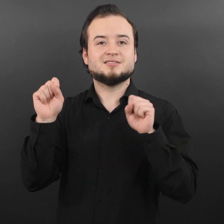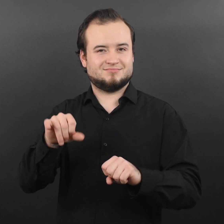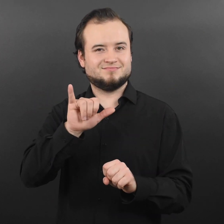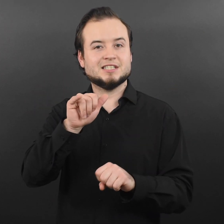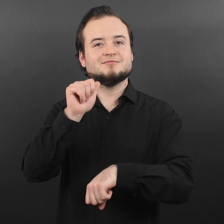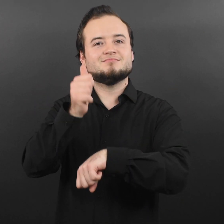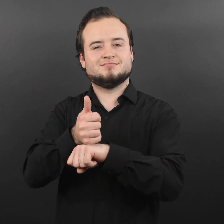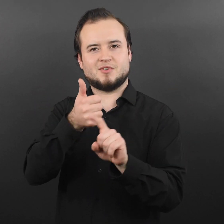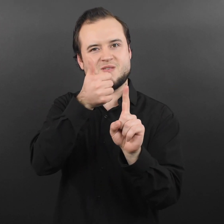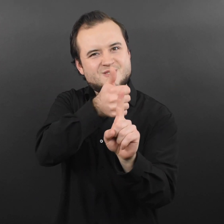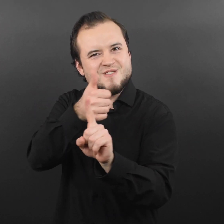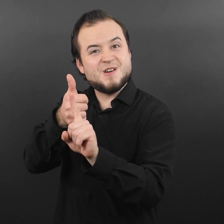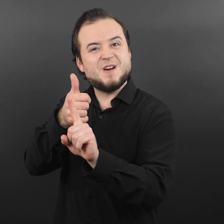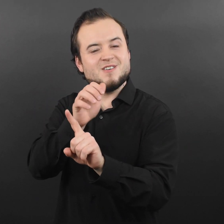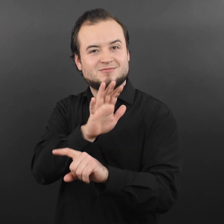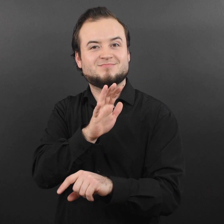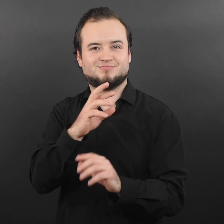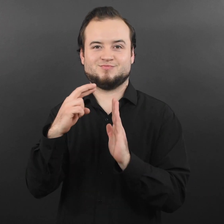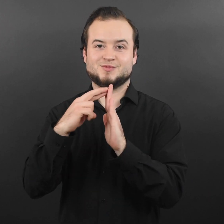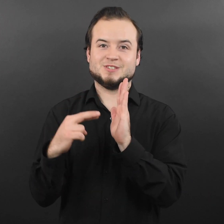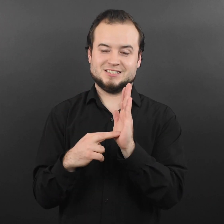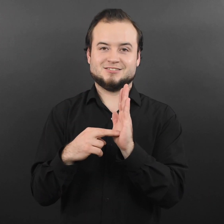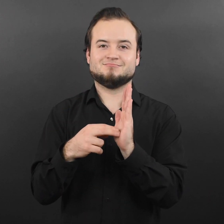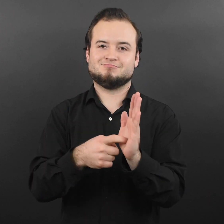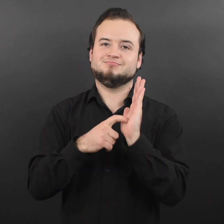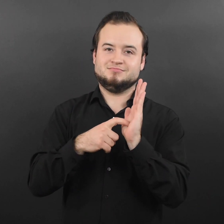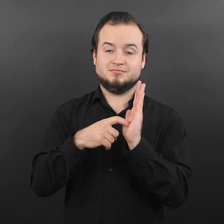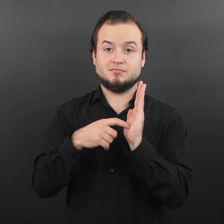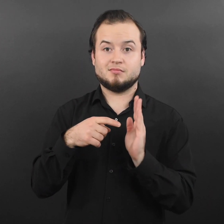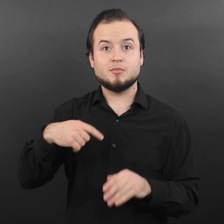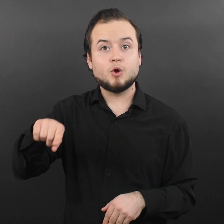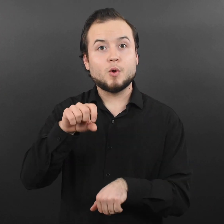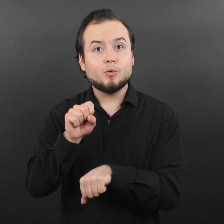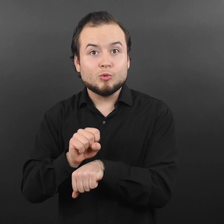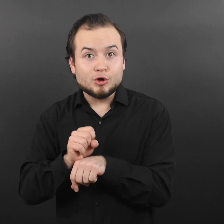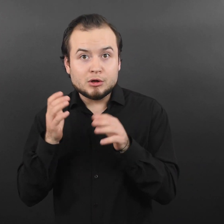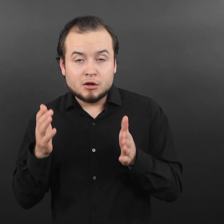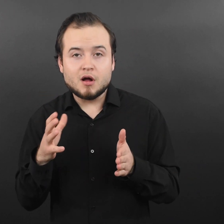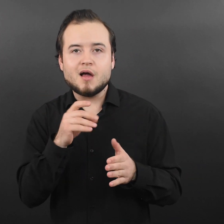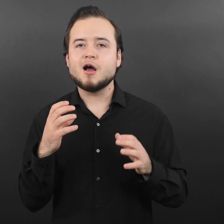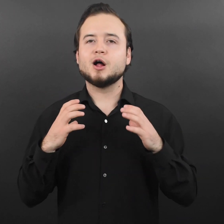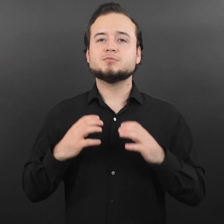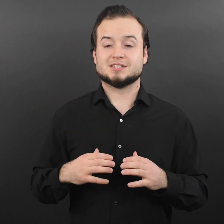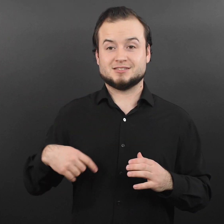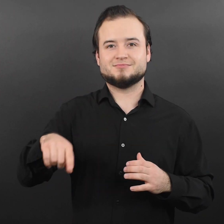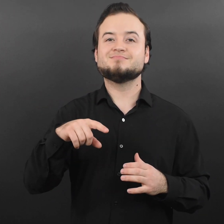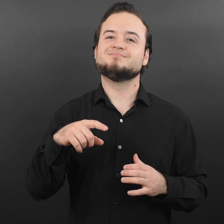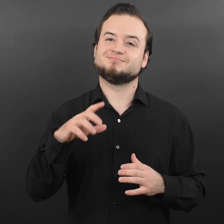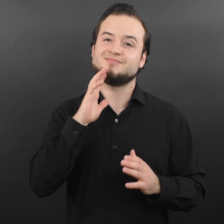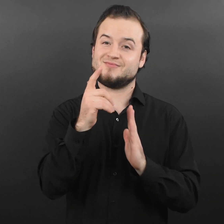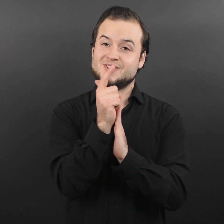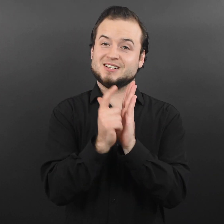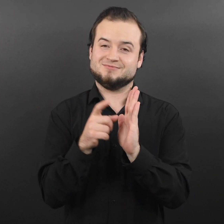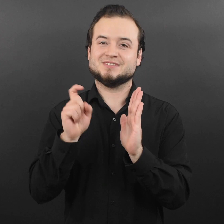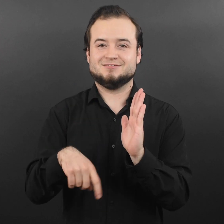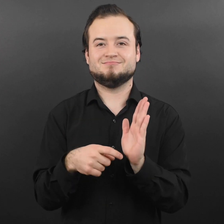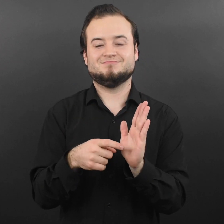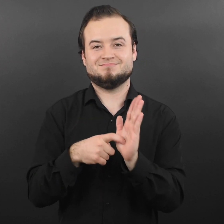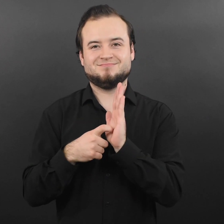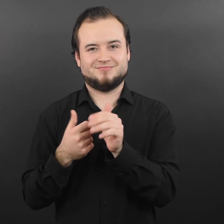own mask rules, and workers and customers may be legally required to follow those requirements.